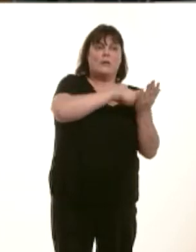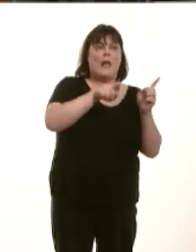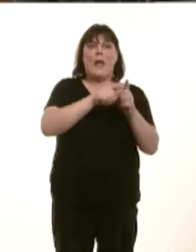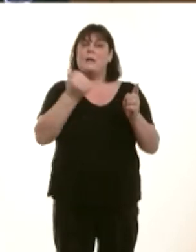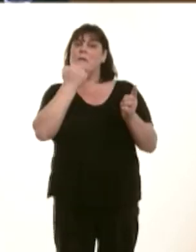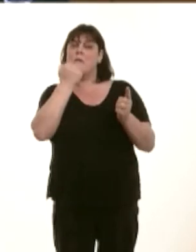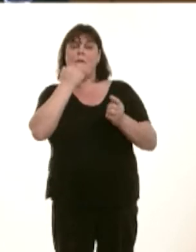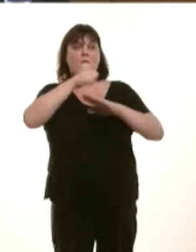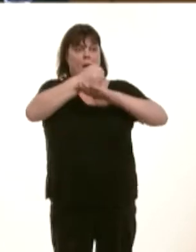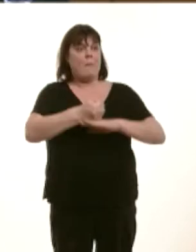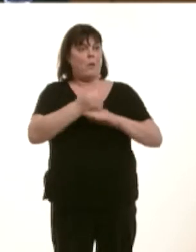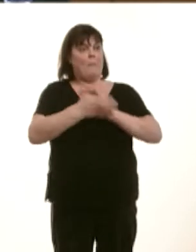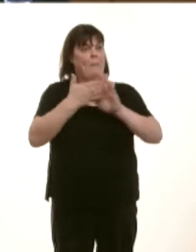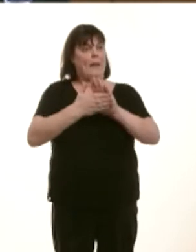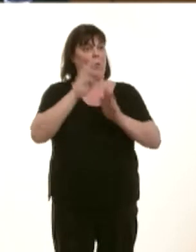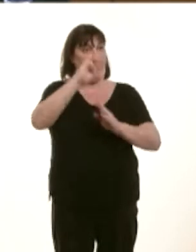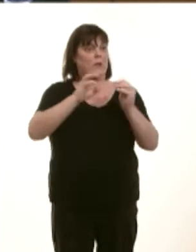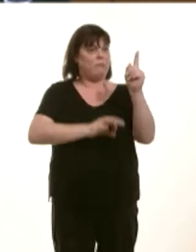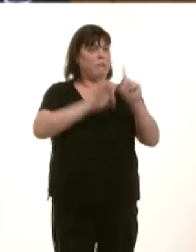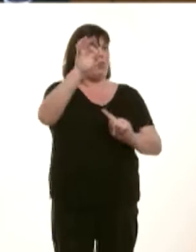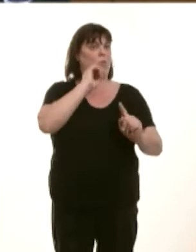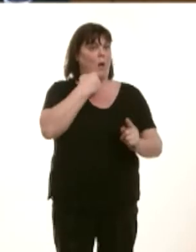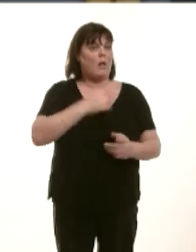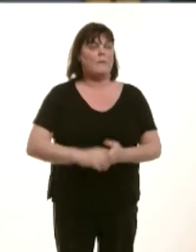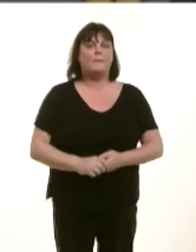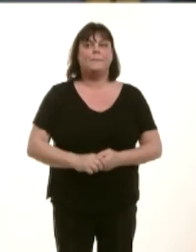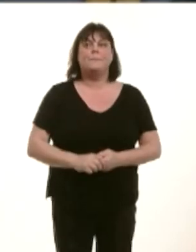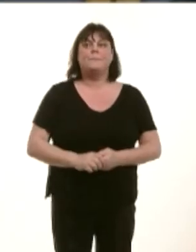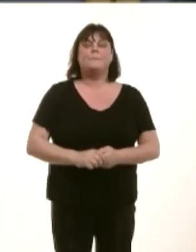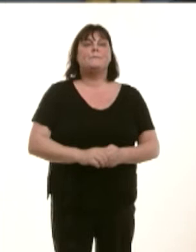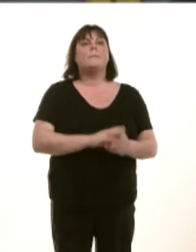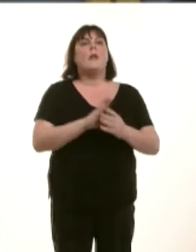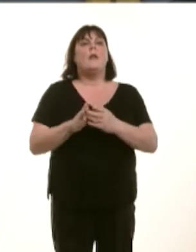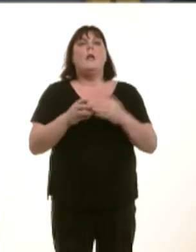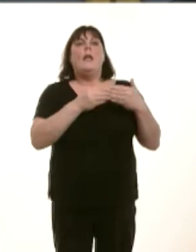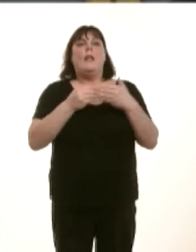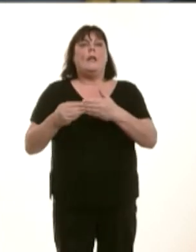next few years. Y Llywydd / The Presiding Officer: We now move to the leader of the opposition, Andrew R.T. Davies.